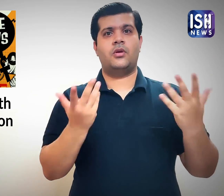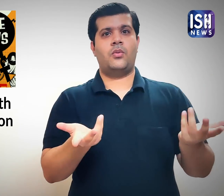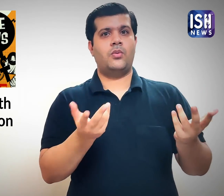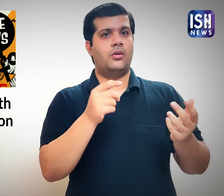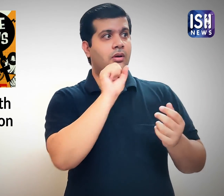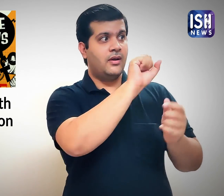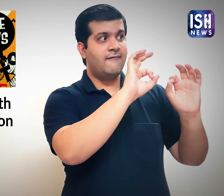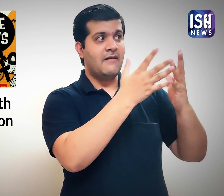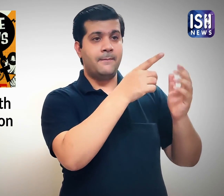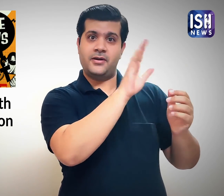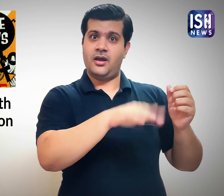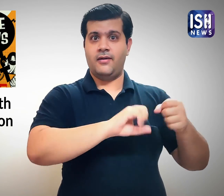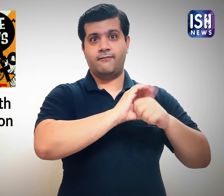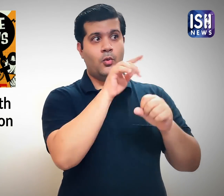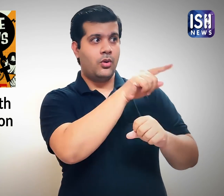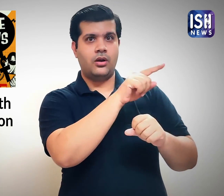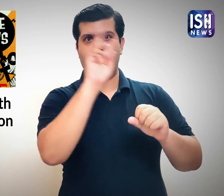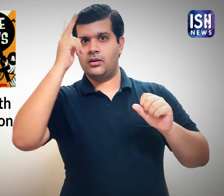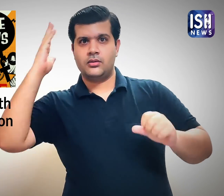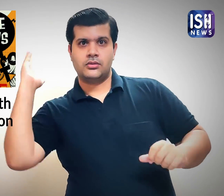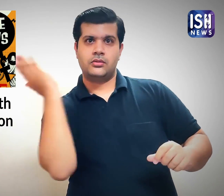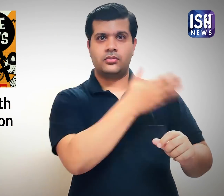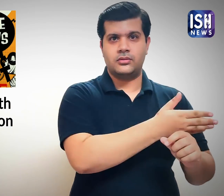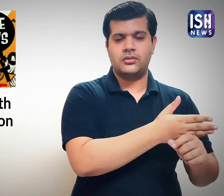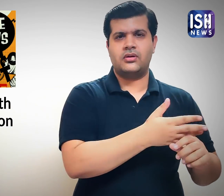families suspected of being COVID+ are being assaulted,